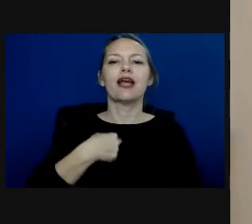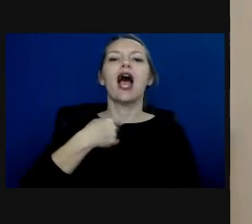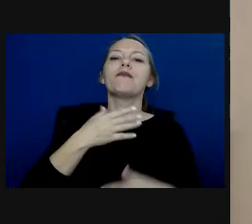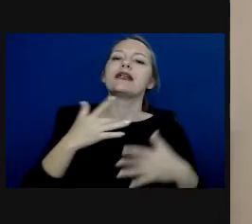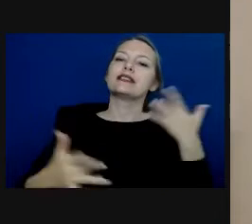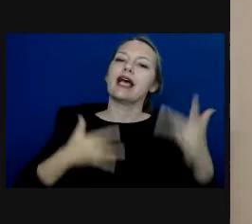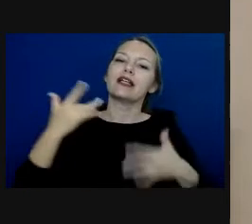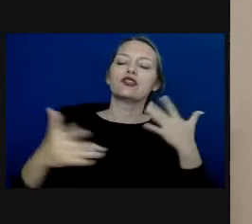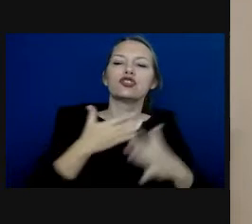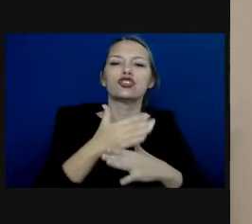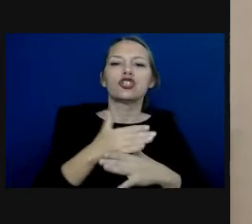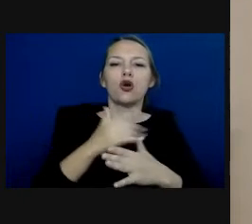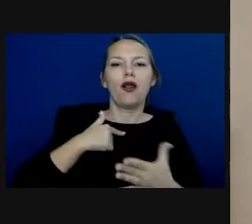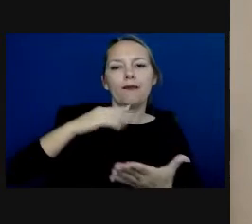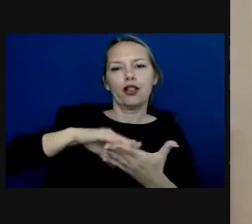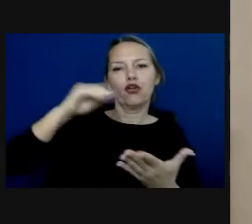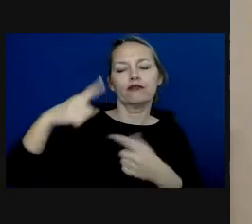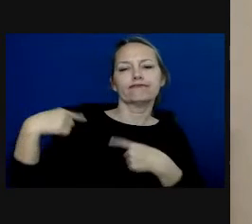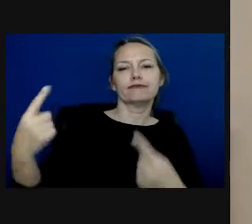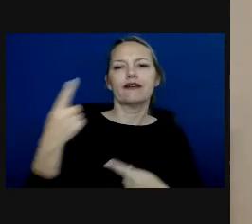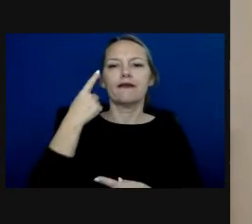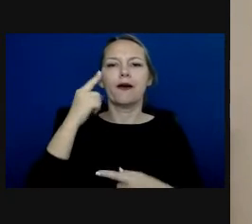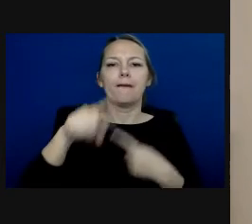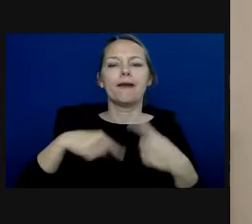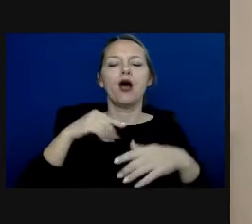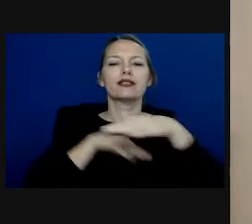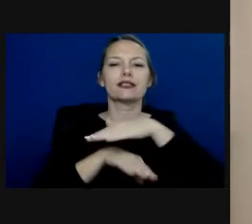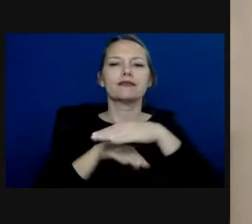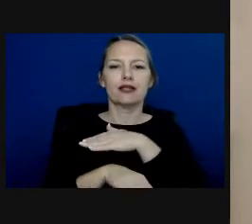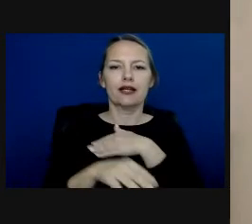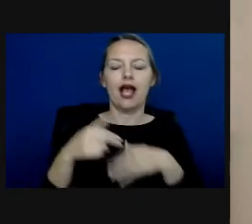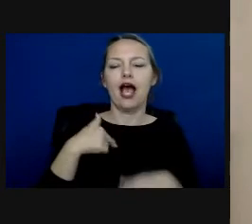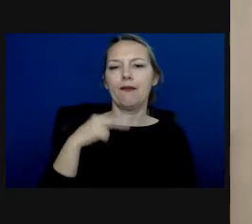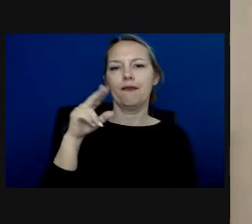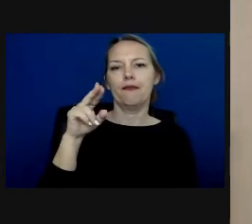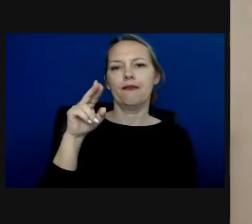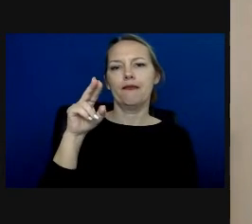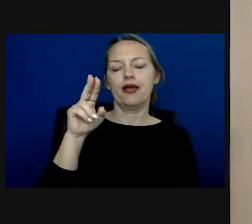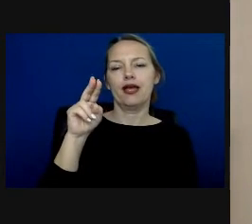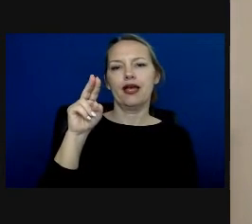about what I've been learning about accessibility. I'm a nationally certified sign language interpreter